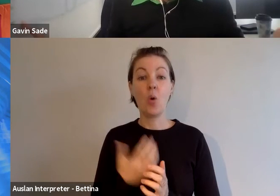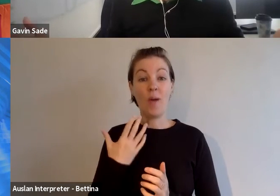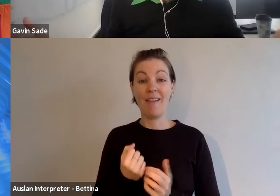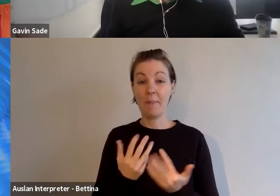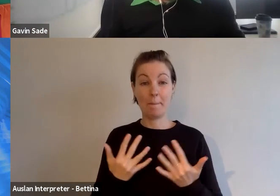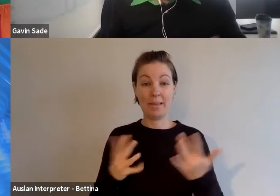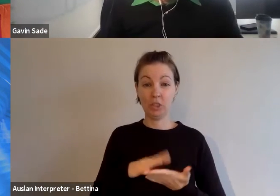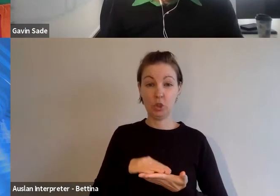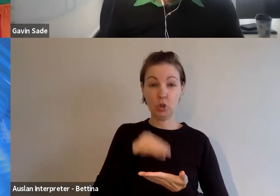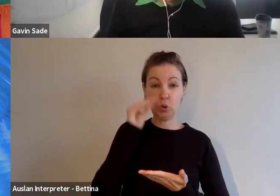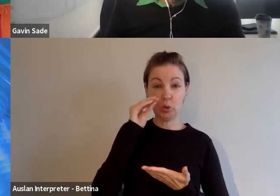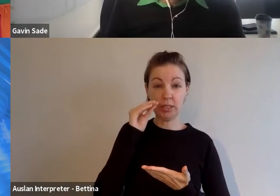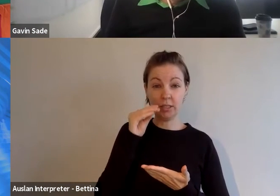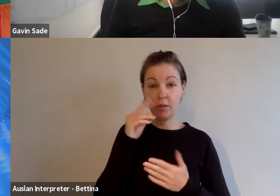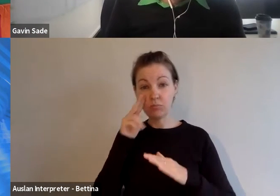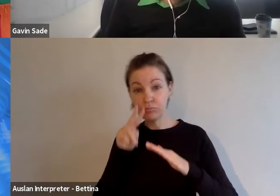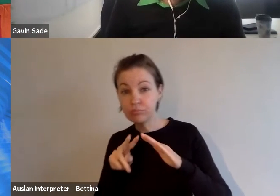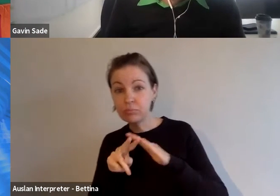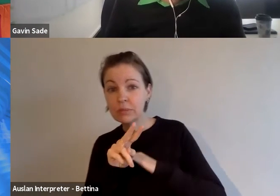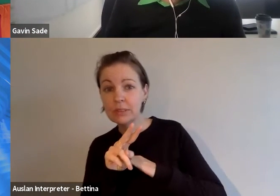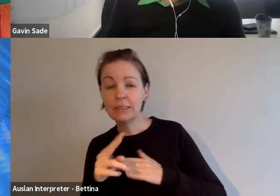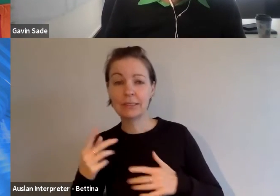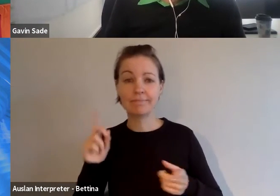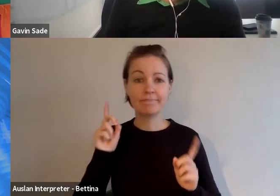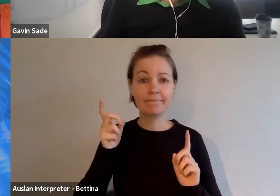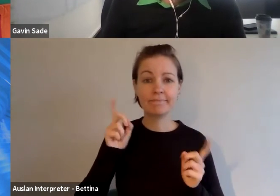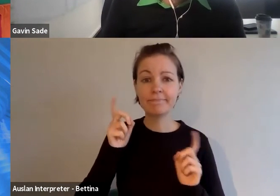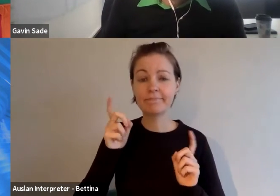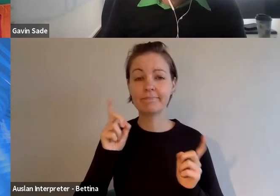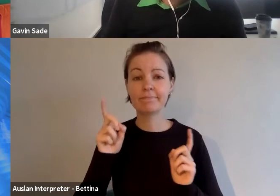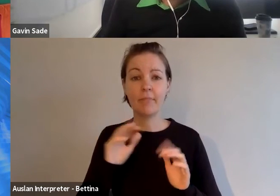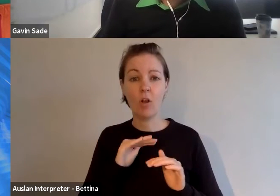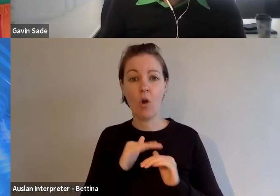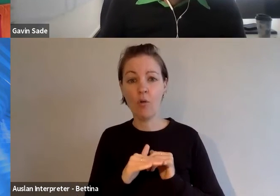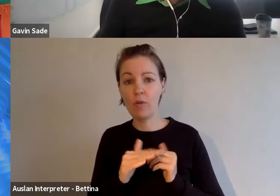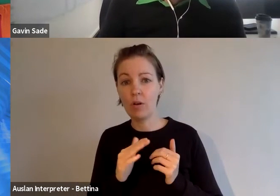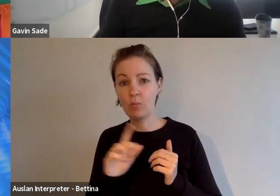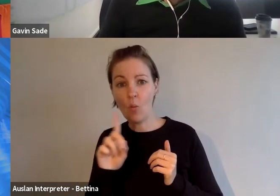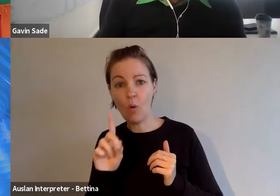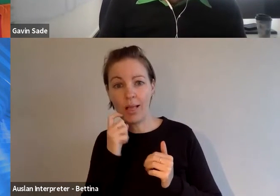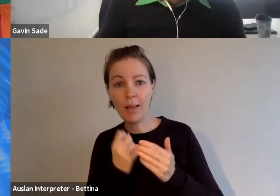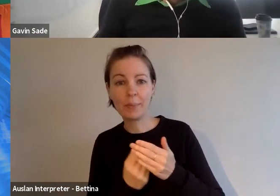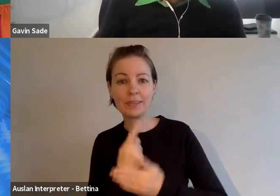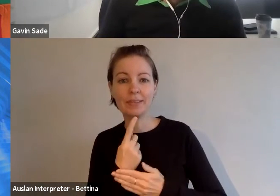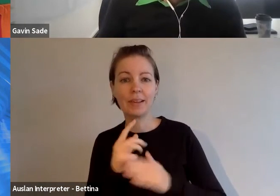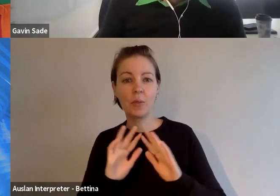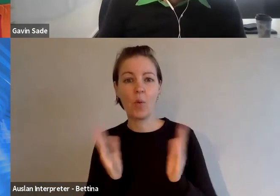anxiously at what their futures are going to be like in a very transformed world , we did take the time